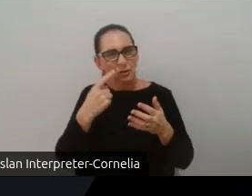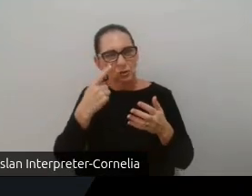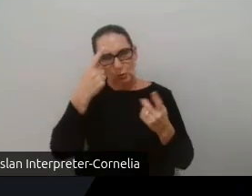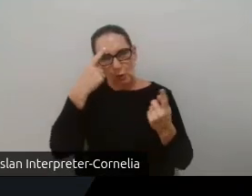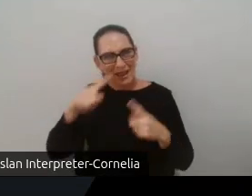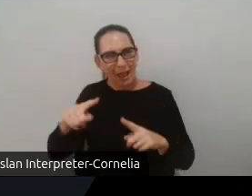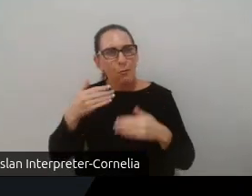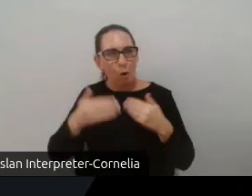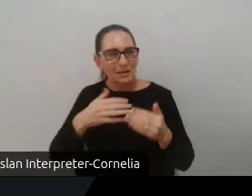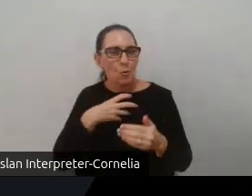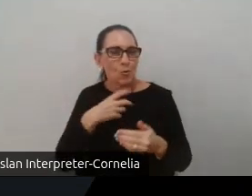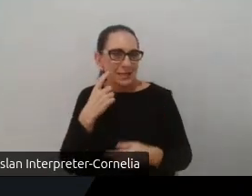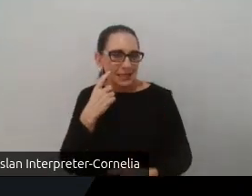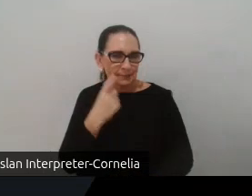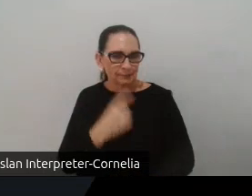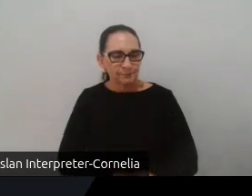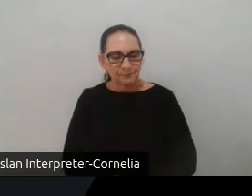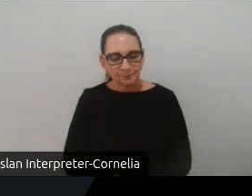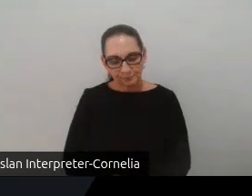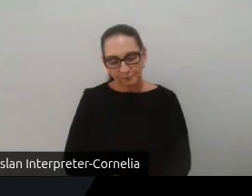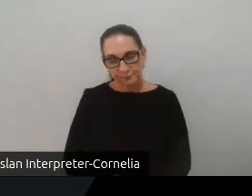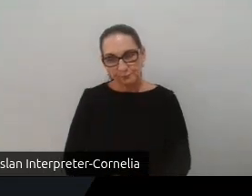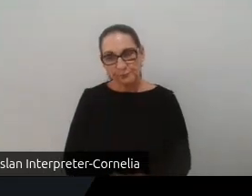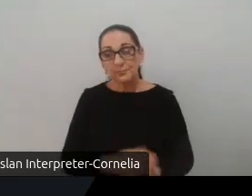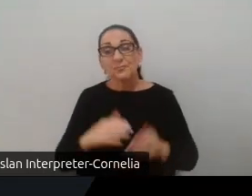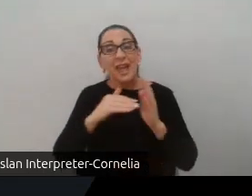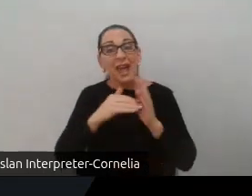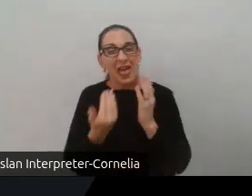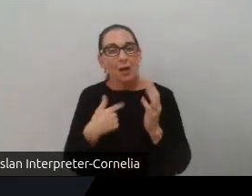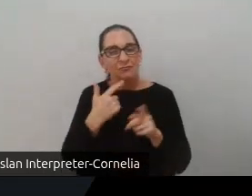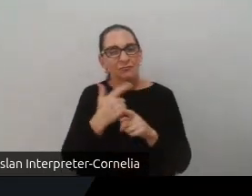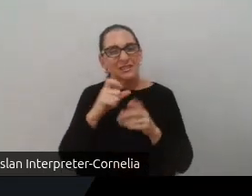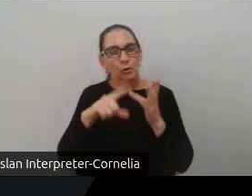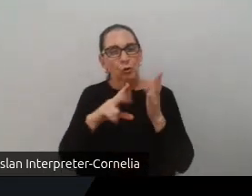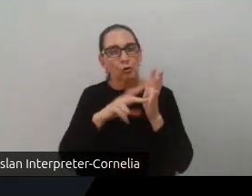Now we're going to look at the conditions and exceptions of DVOs. Now it sounded like quite